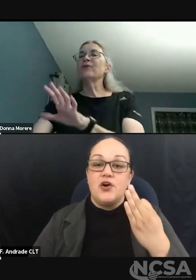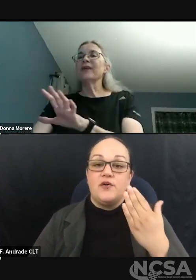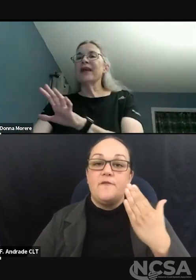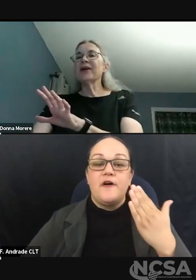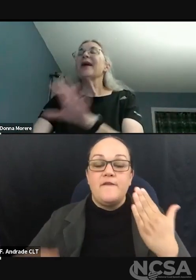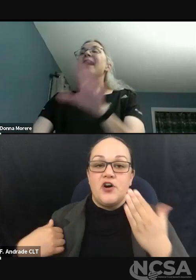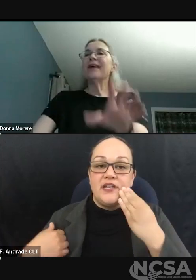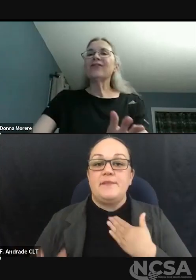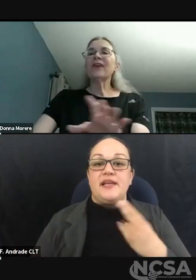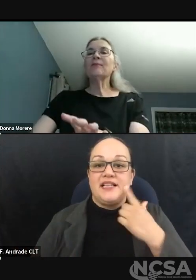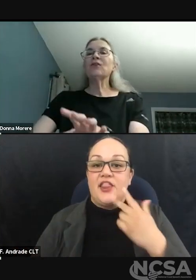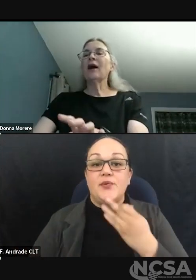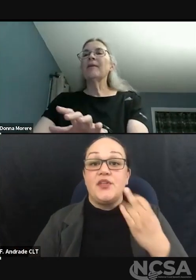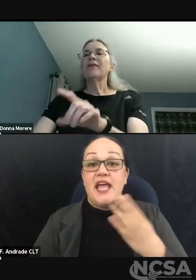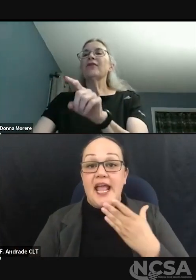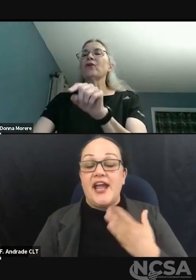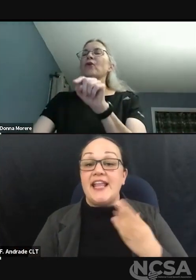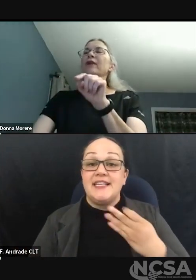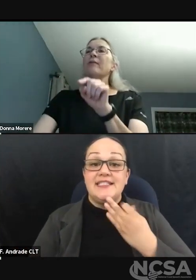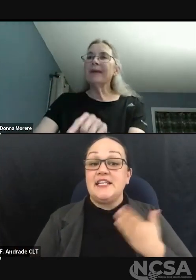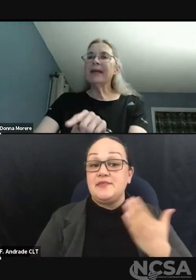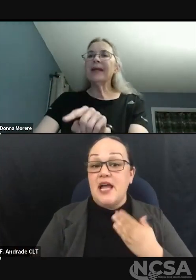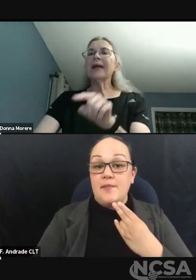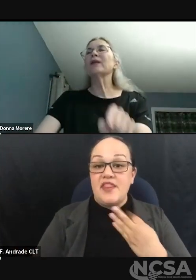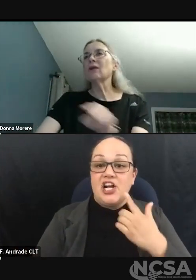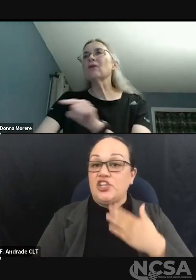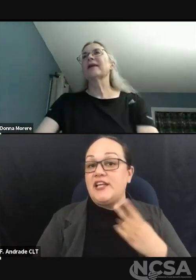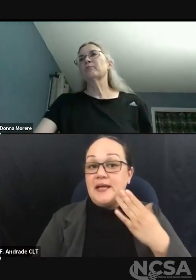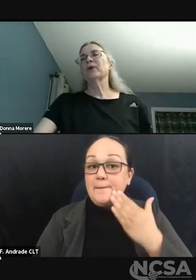the air at the same time that they're learning the meaning and what it looks like in print.